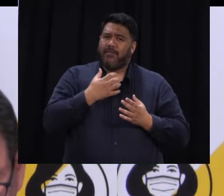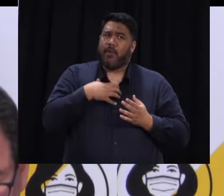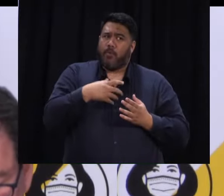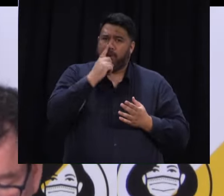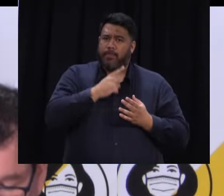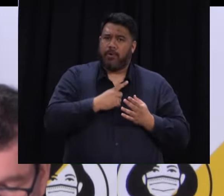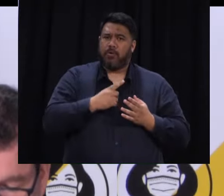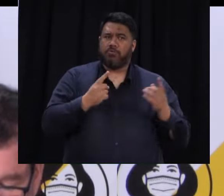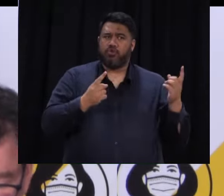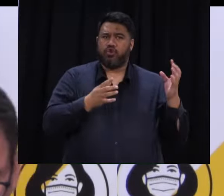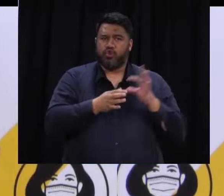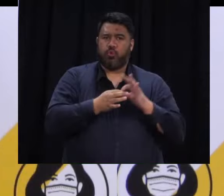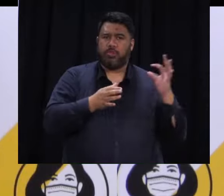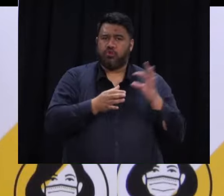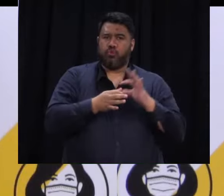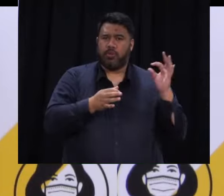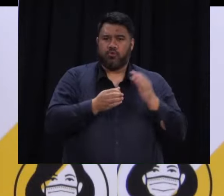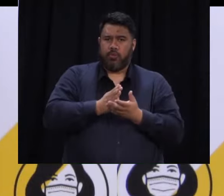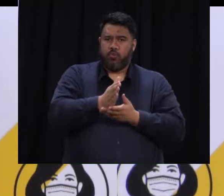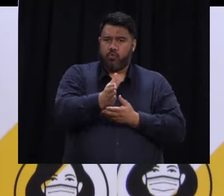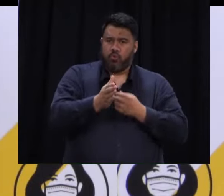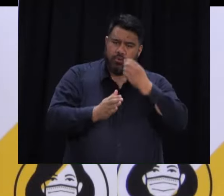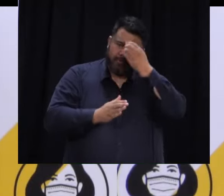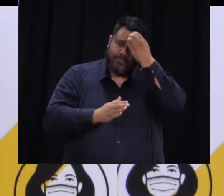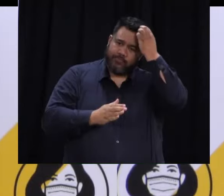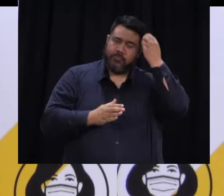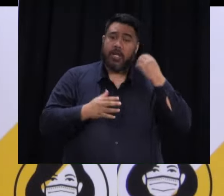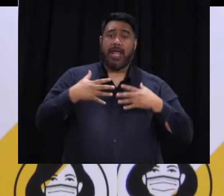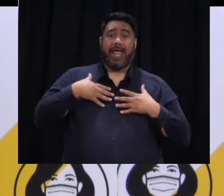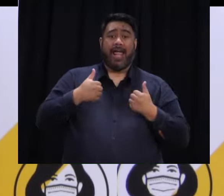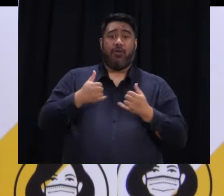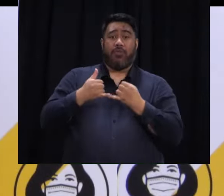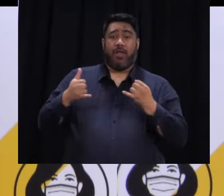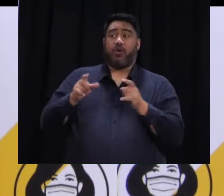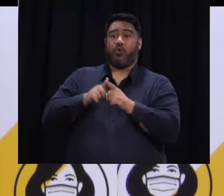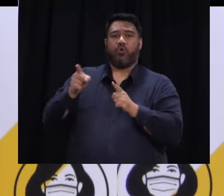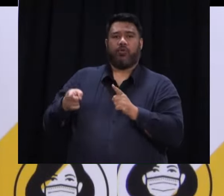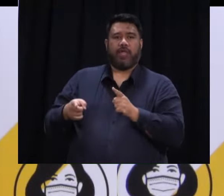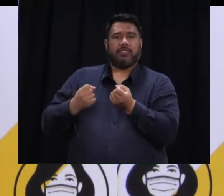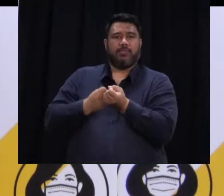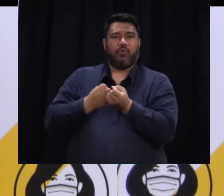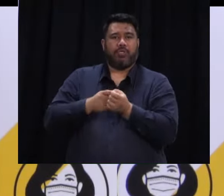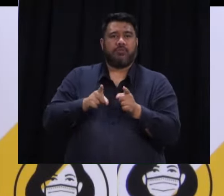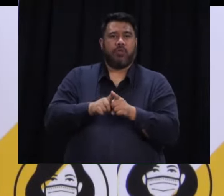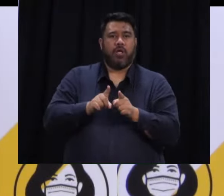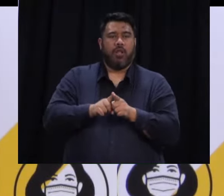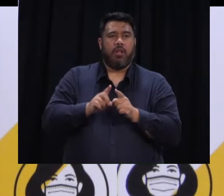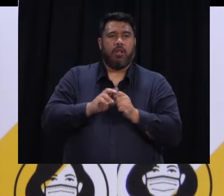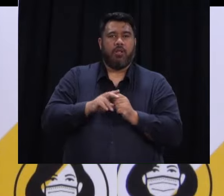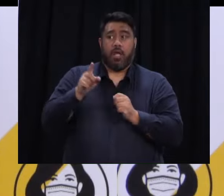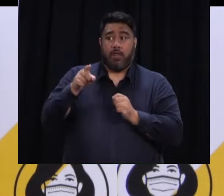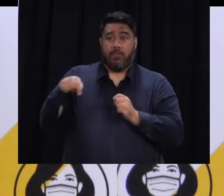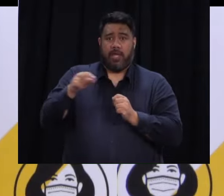900. How many do you need? Not so much short but we are getting more people on all the time. The other thing I would